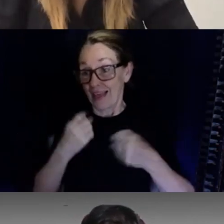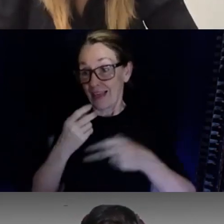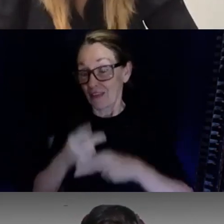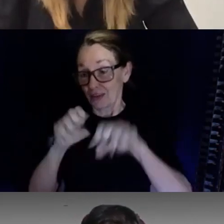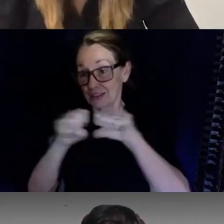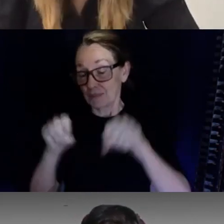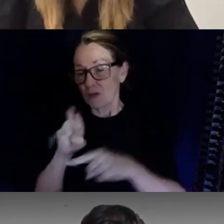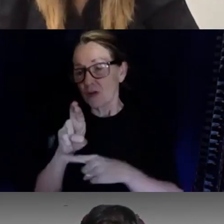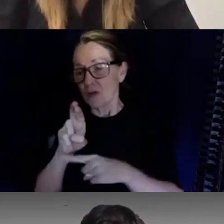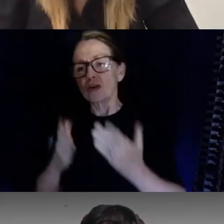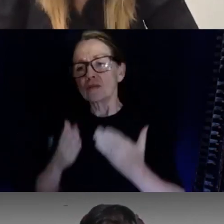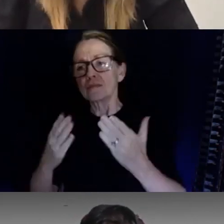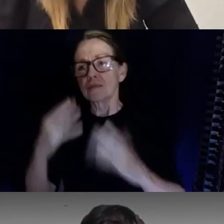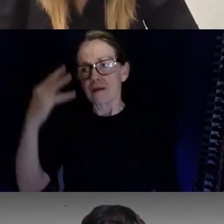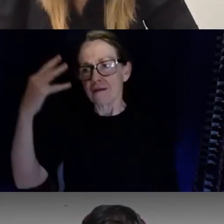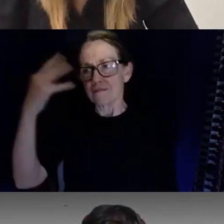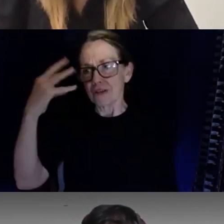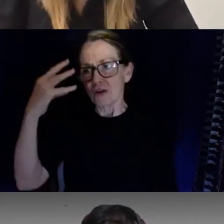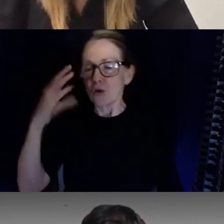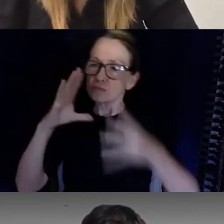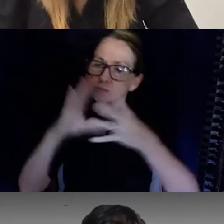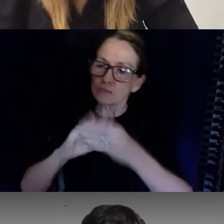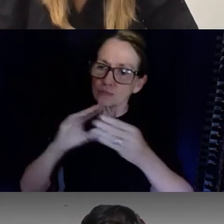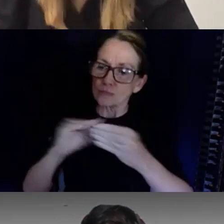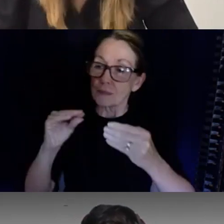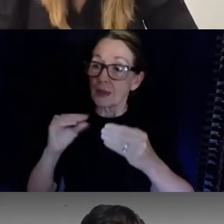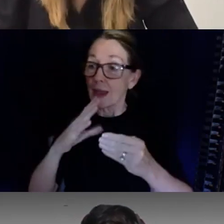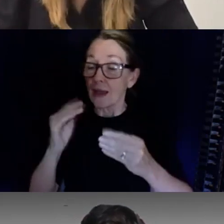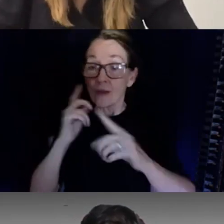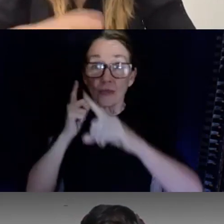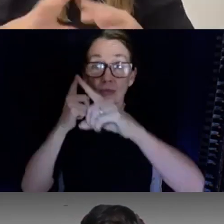AND SO, WE WANTED TO OFFER THE COMMUNITY THE OPPORTUNITY TO SHARE WHAT THEY WOULD LIKE TO SEE FOR CHANGES IN THE HEALTHCARE SYSTEM IN RHODE ISLAND.